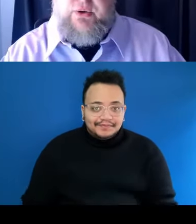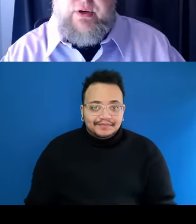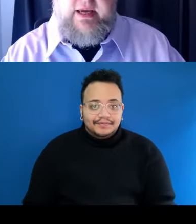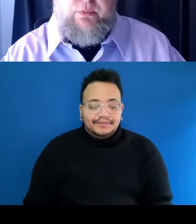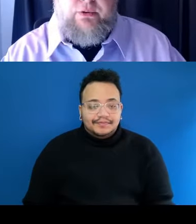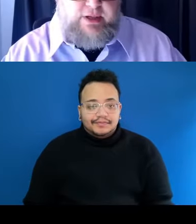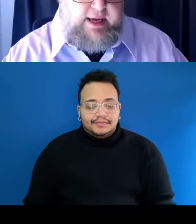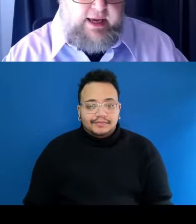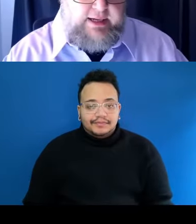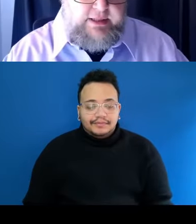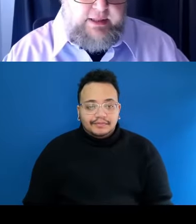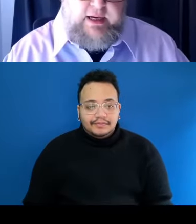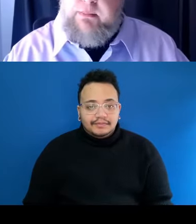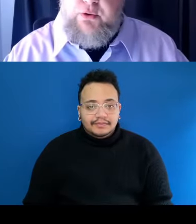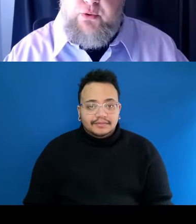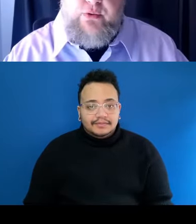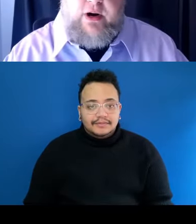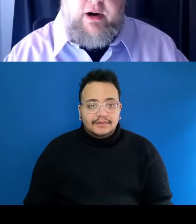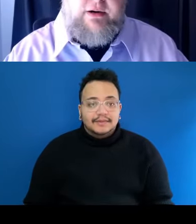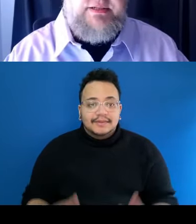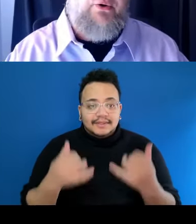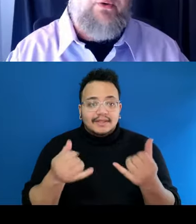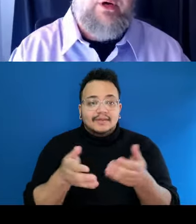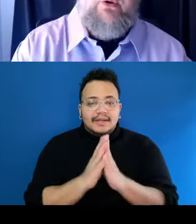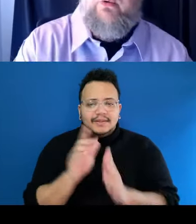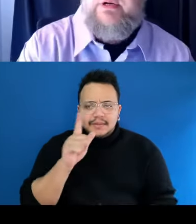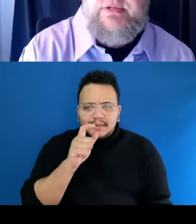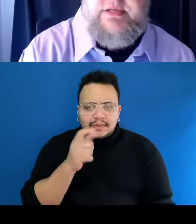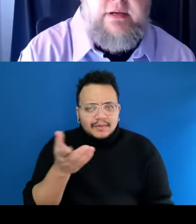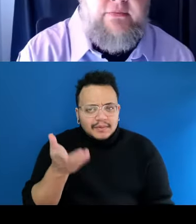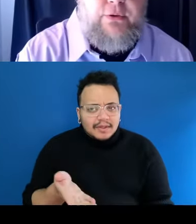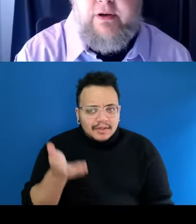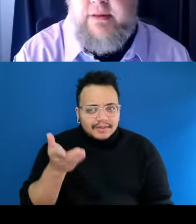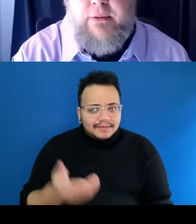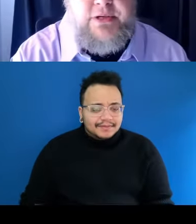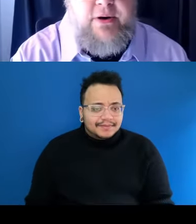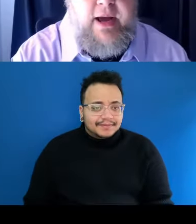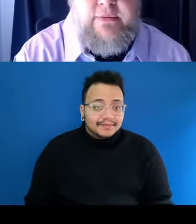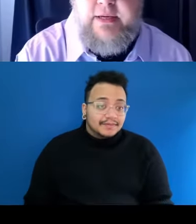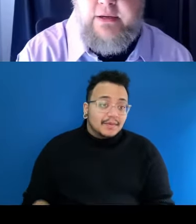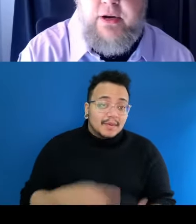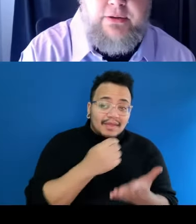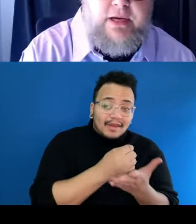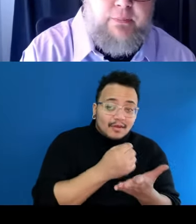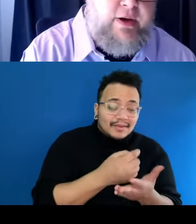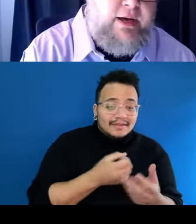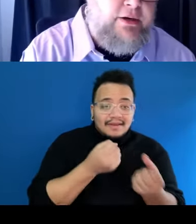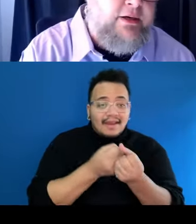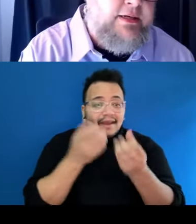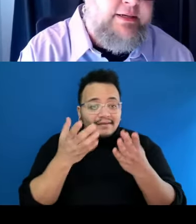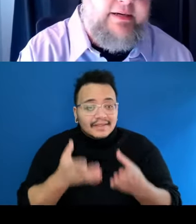So again, we're looking at who you are. So, we're interested in if you are a therapist or advocate or healthcare provider,